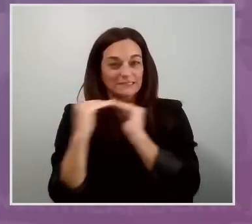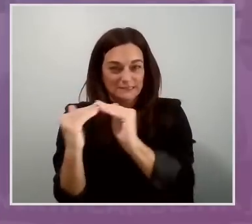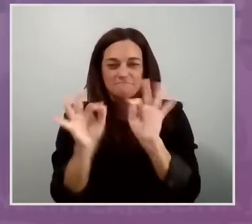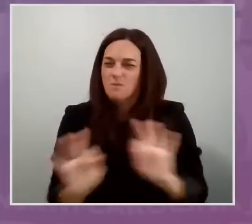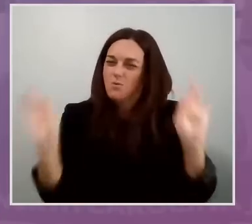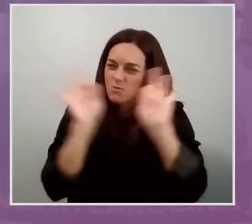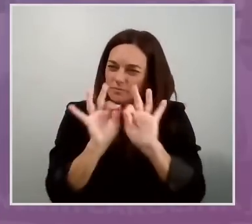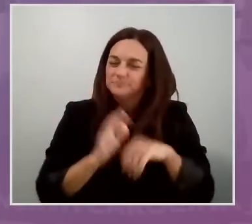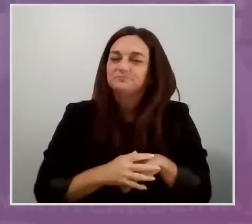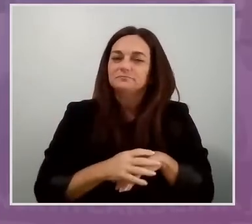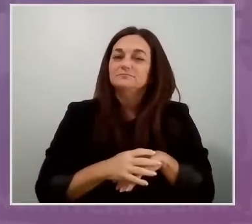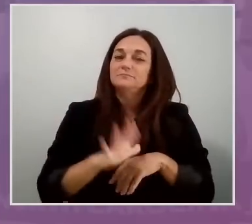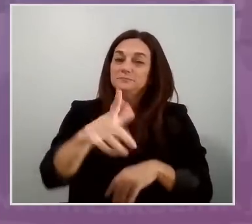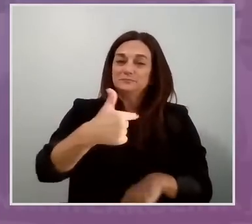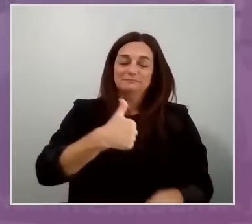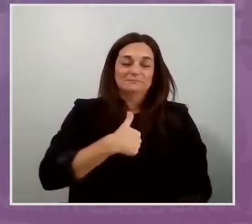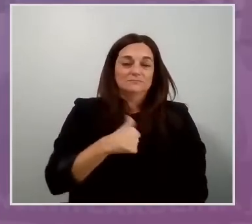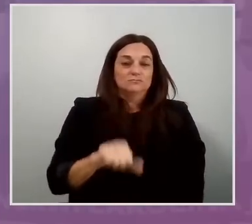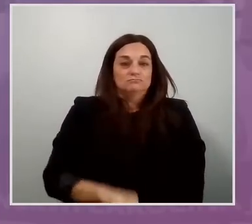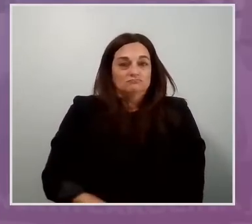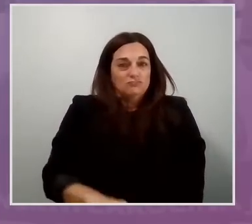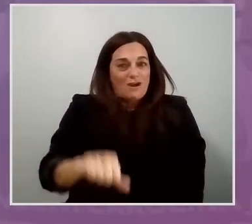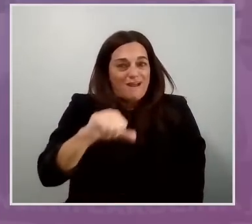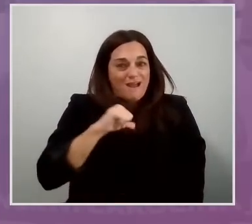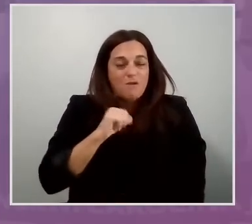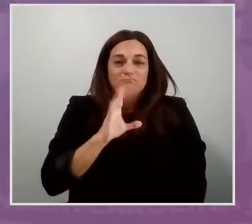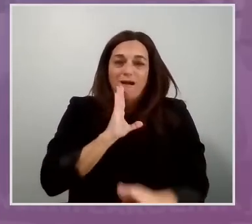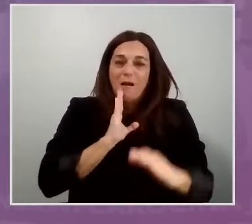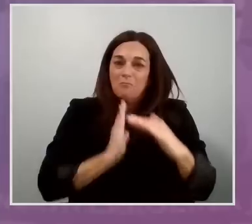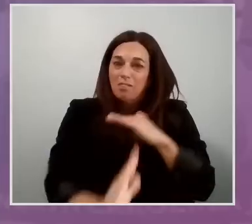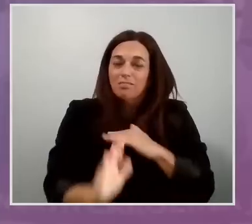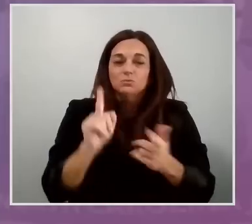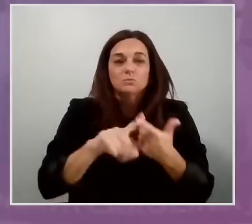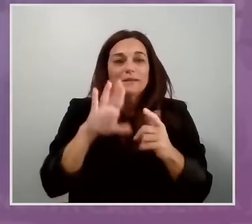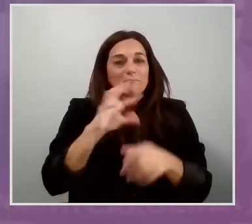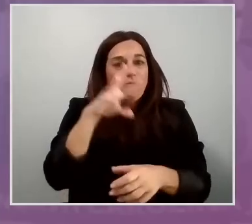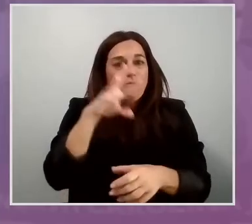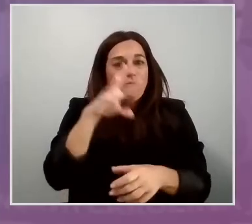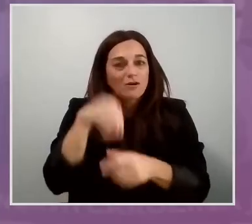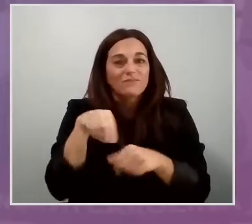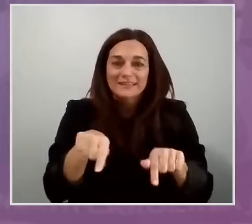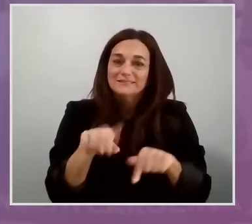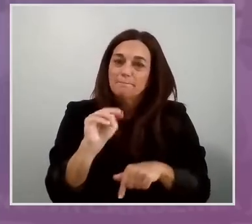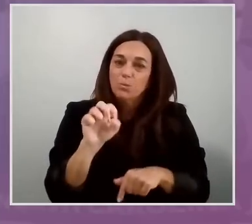PEOPLE IN THEIR FIGHT FOR JAVASCRIPT. JUSTICE.